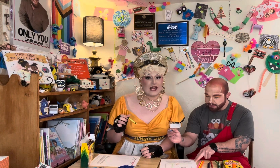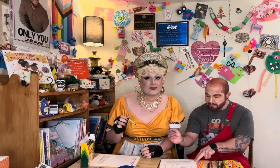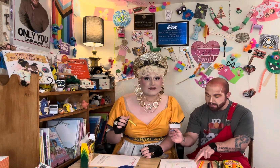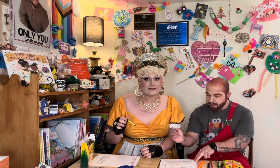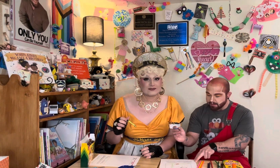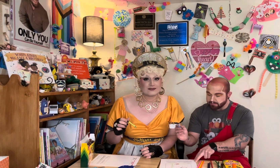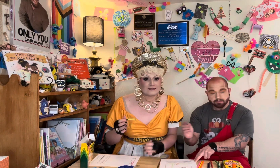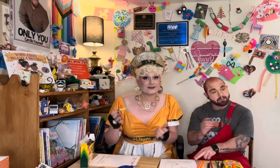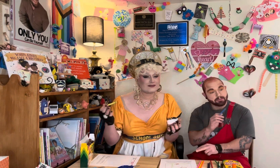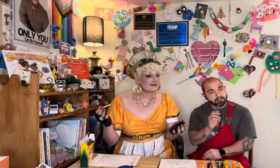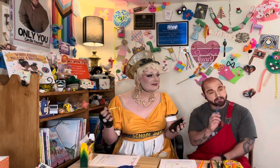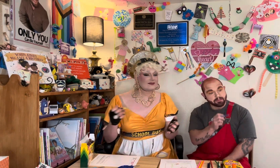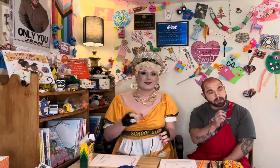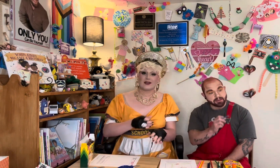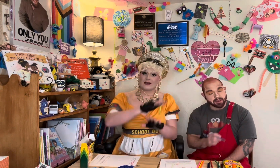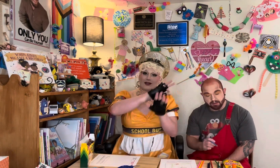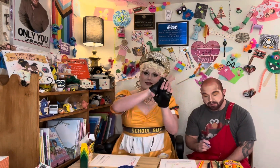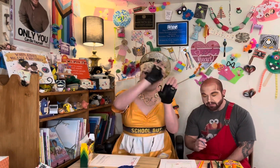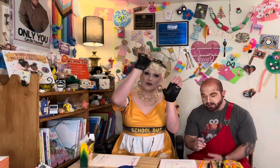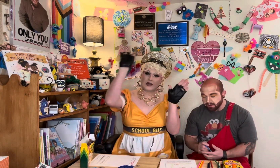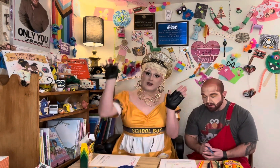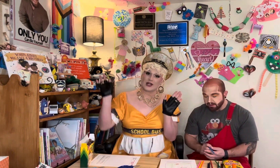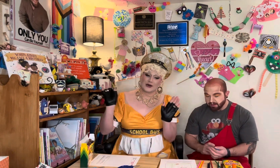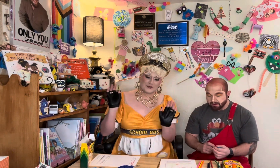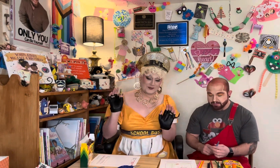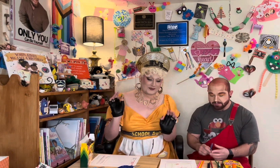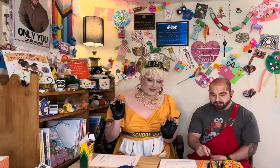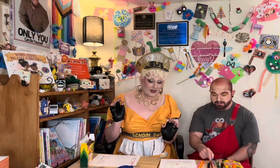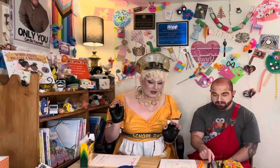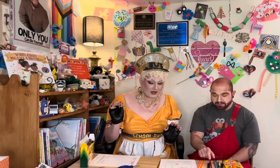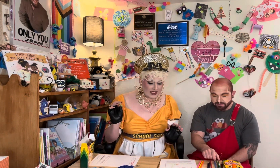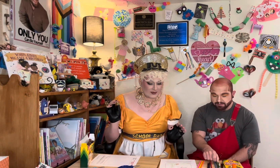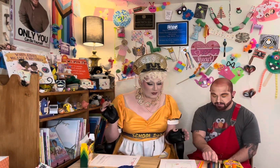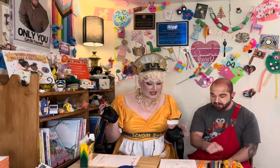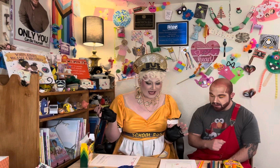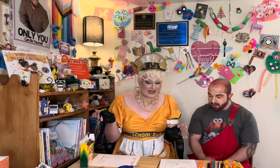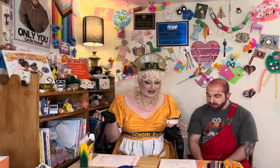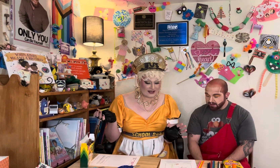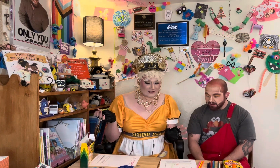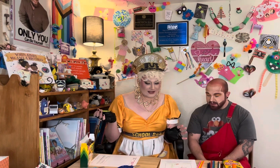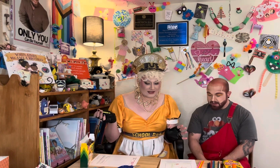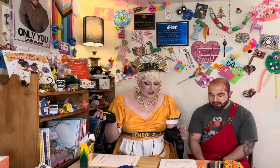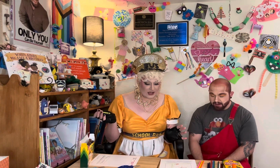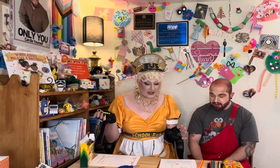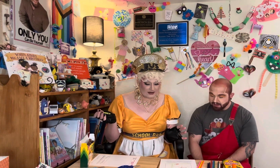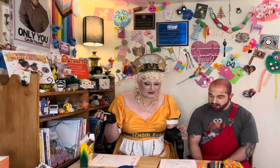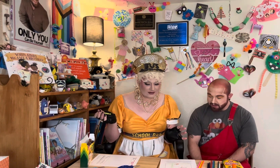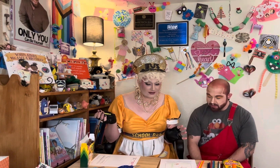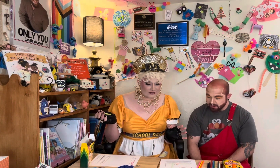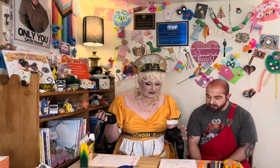life. BUSTER: Exactly. CALI: The more you know. Okay, do we want to add anything else to this drawing? BUSTER: I don't think